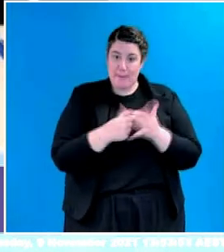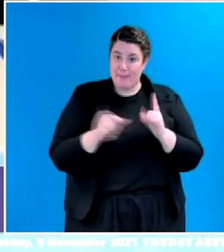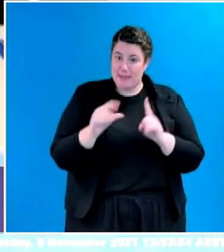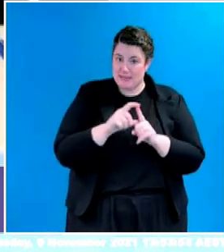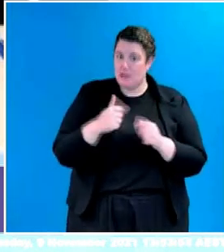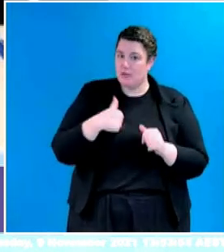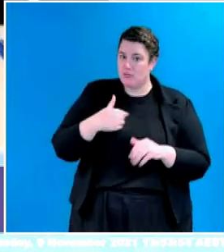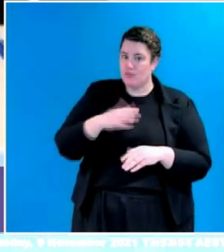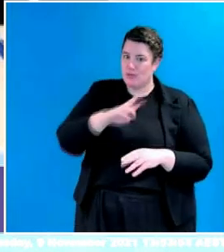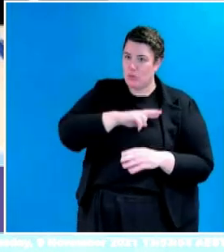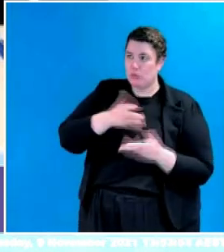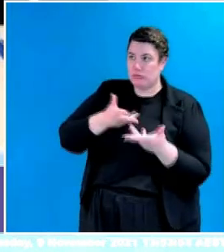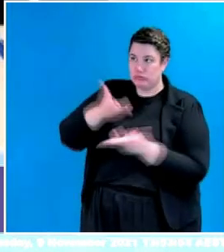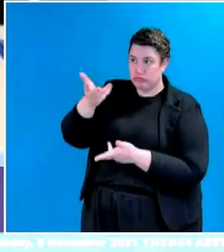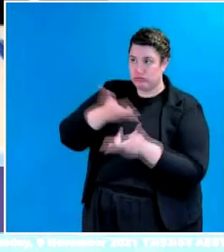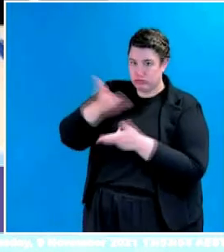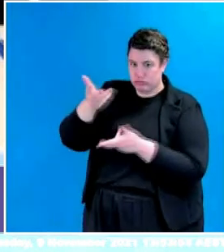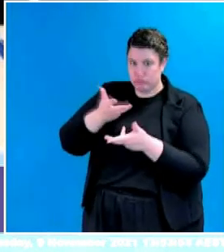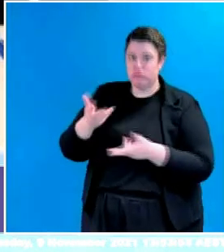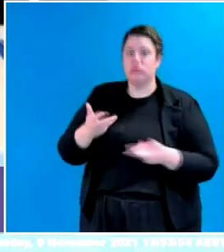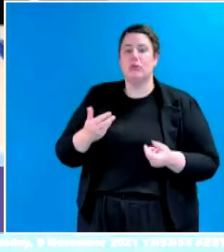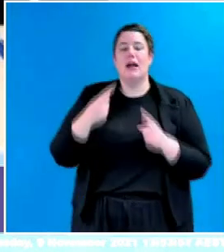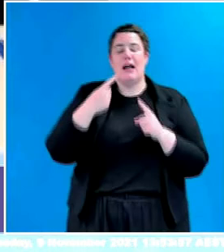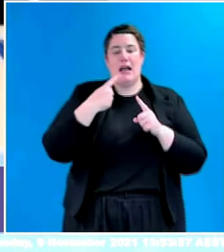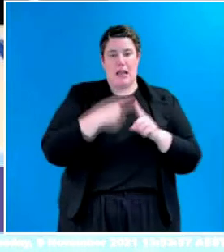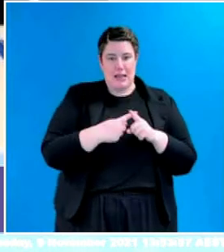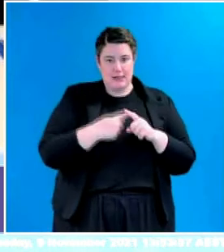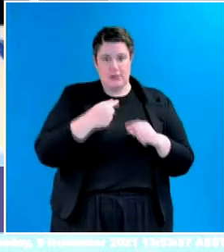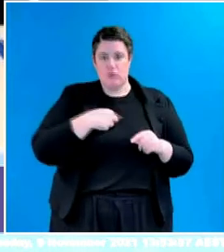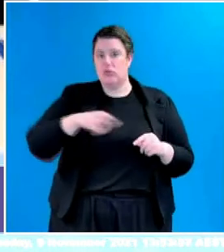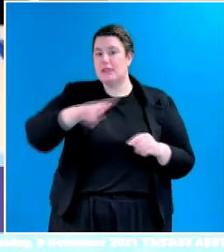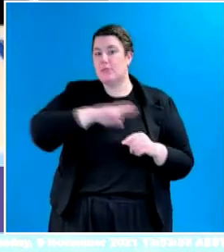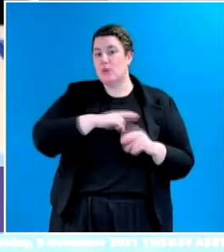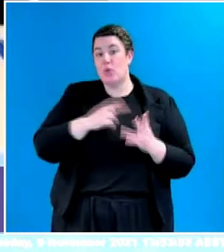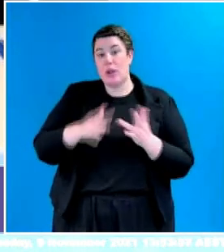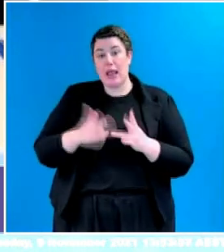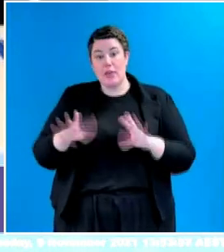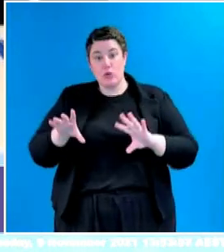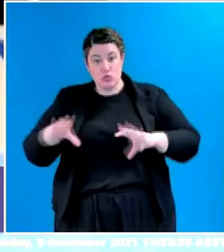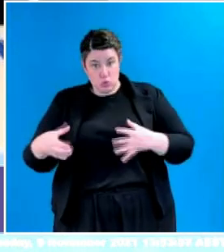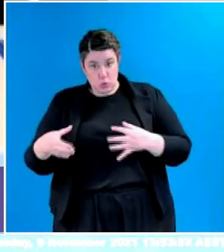I am also responsible for another group, which is the International Crime and